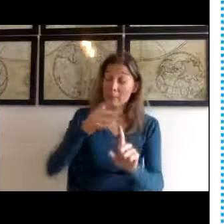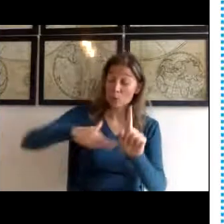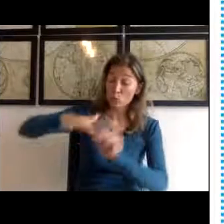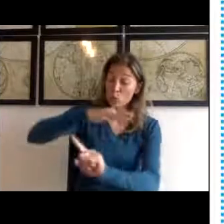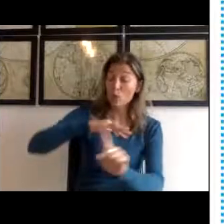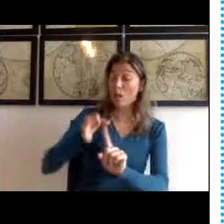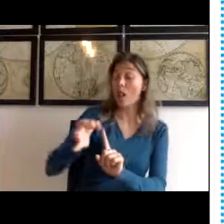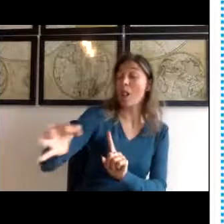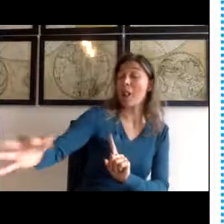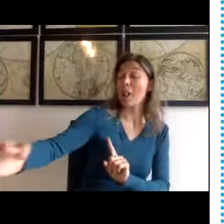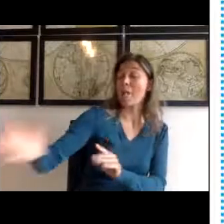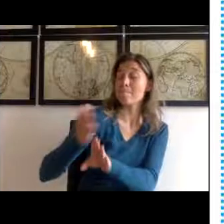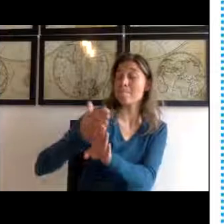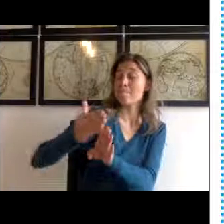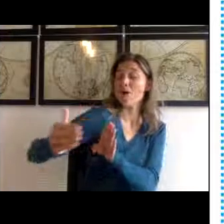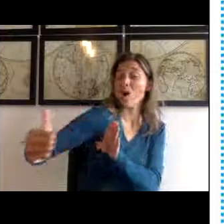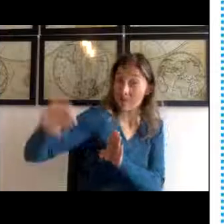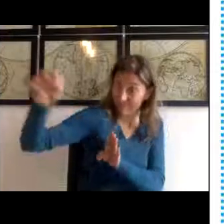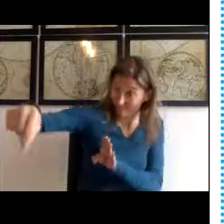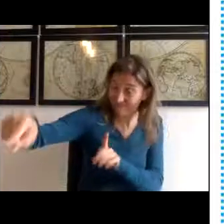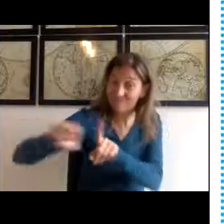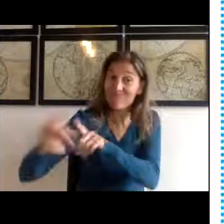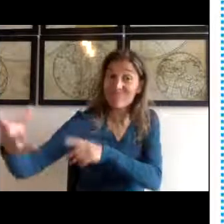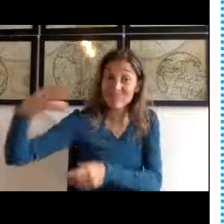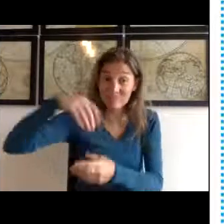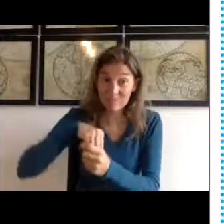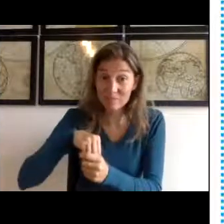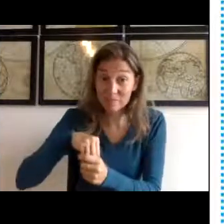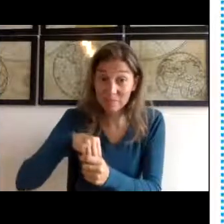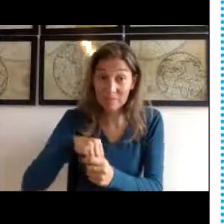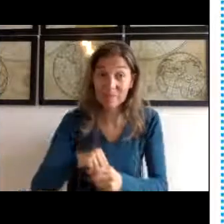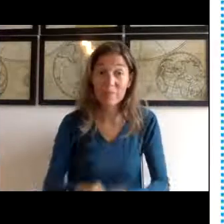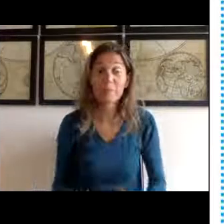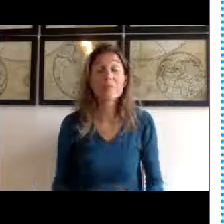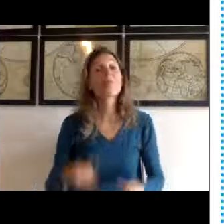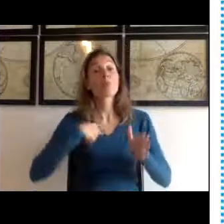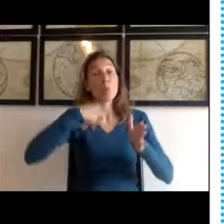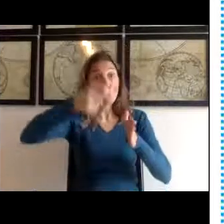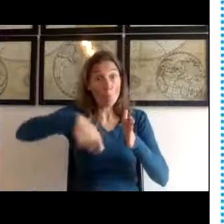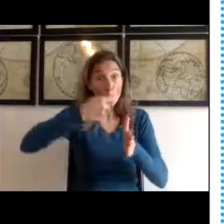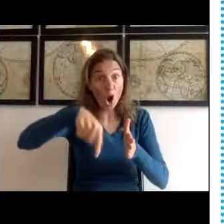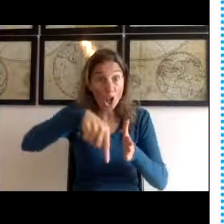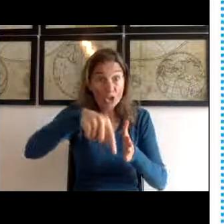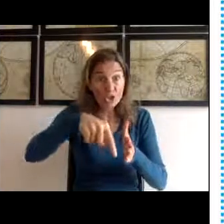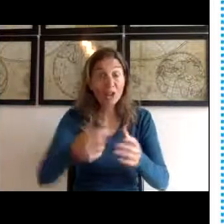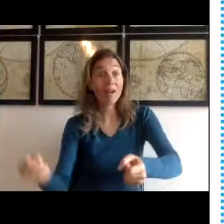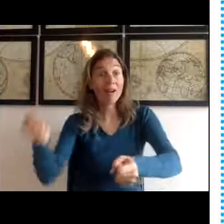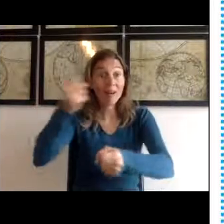and will our engagement have a cascading effect on the project sustainability and growth?